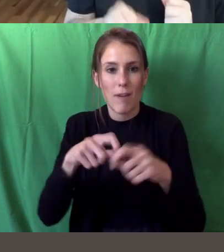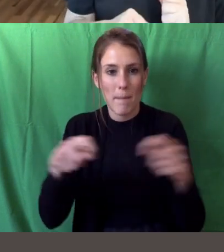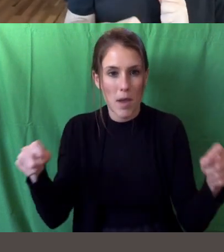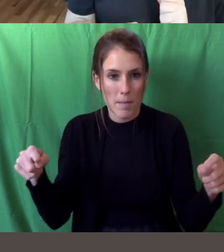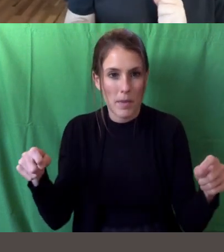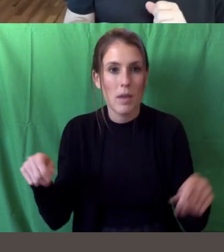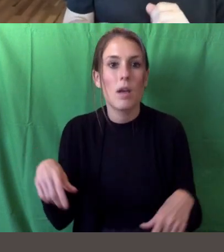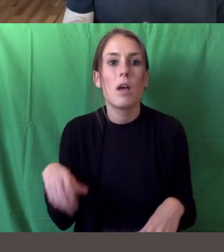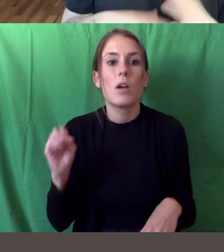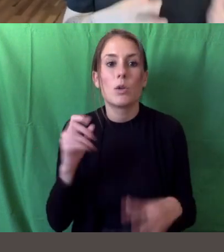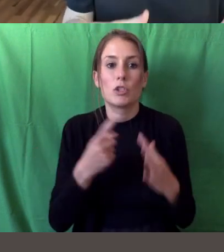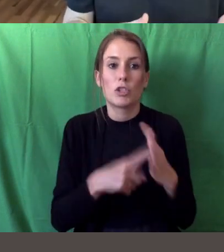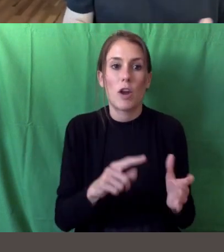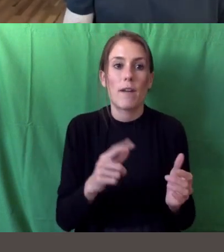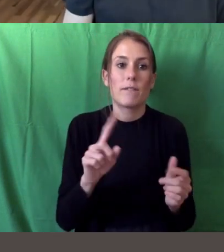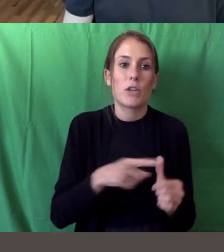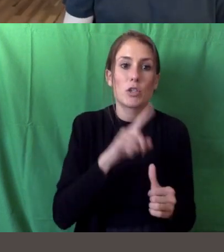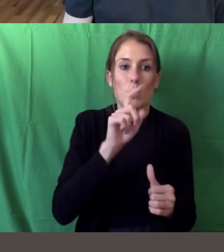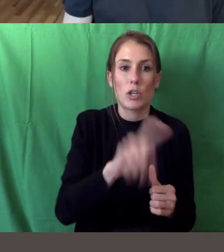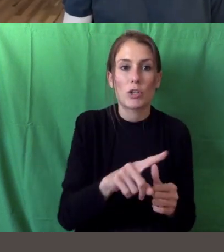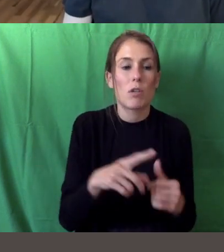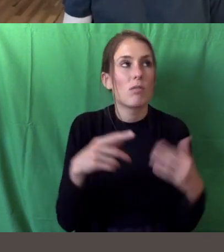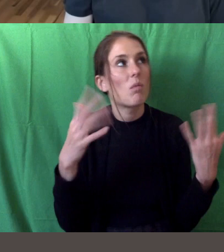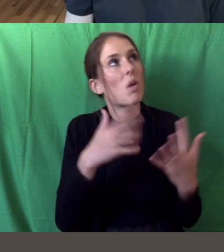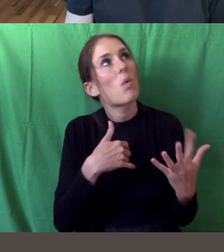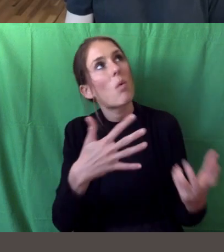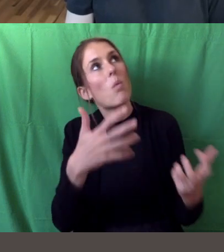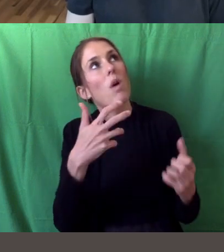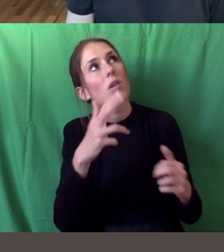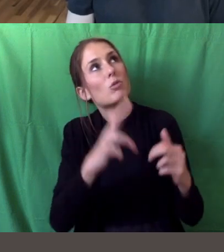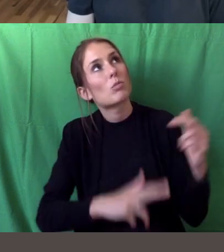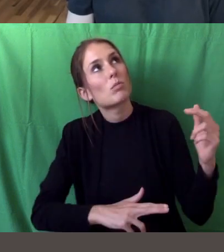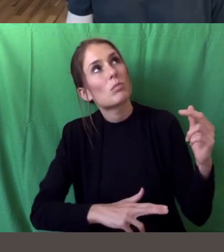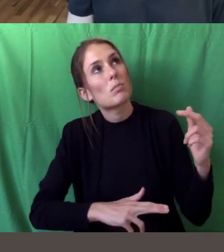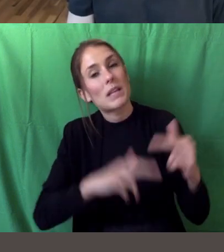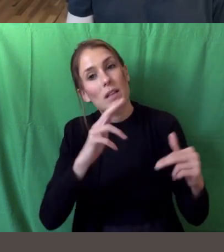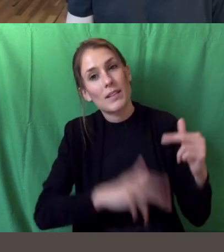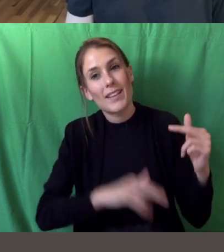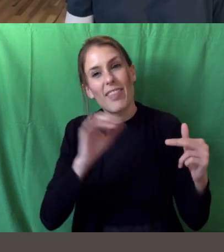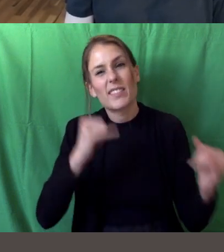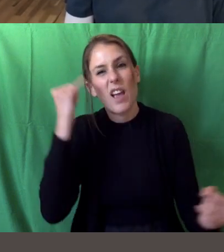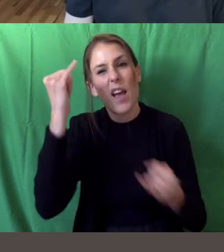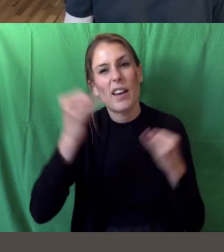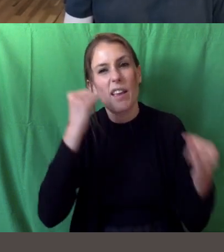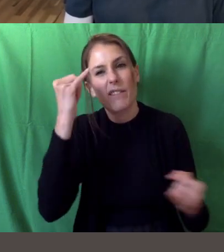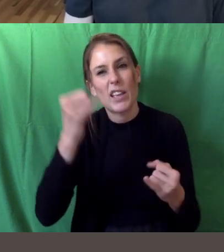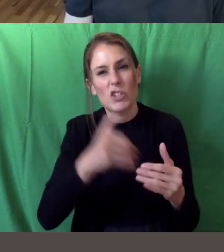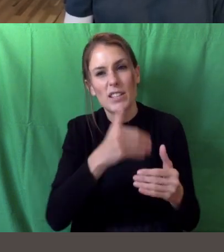one last time. So to start, the first question might be, what do I want to build? And this is sort of the ideation phase of the development